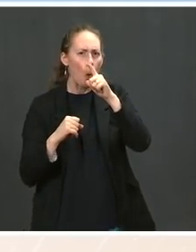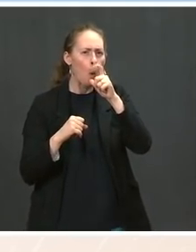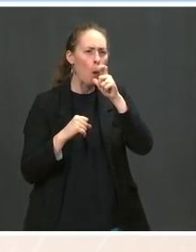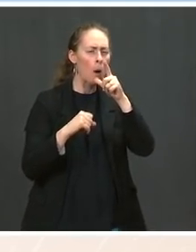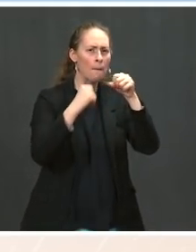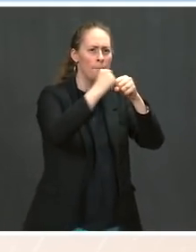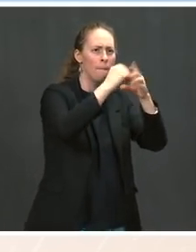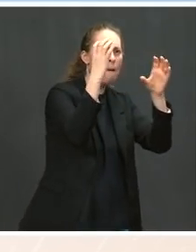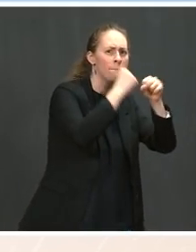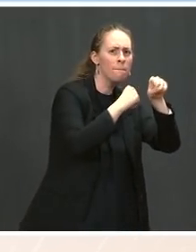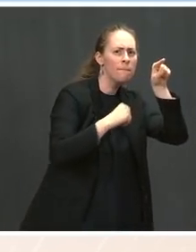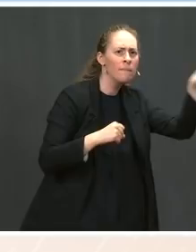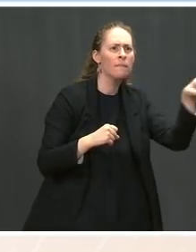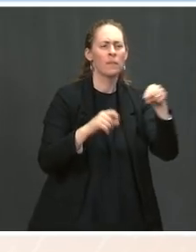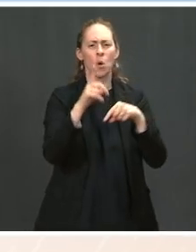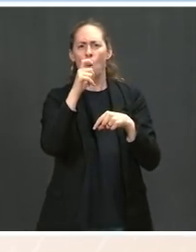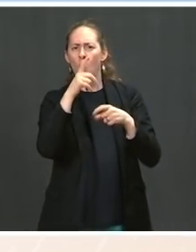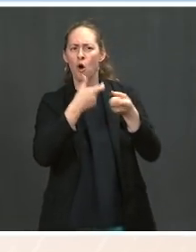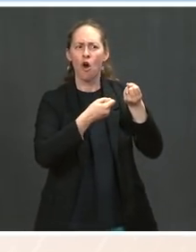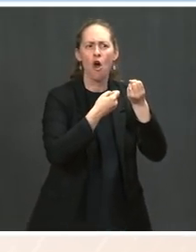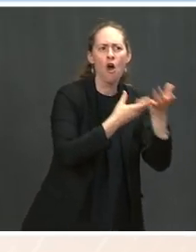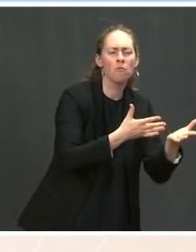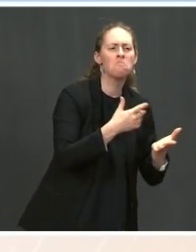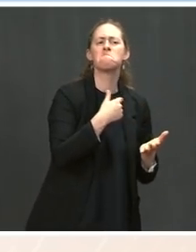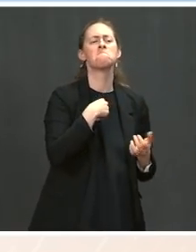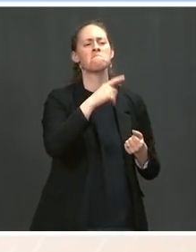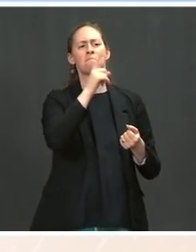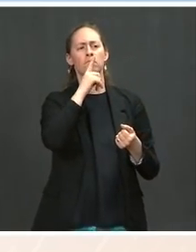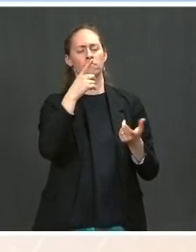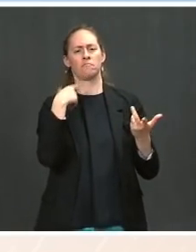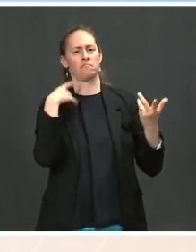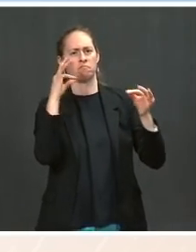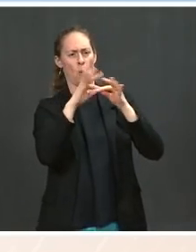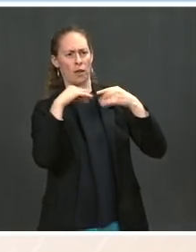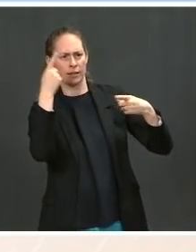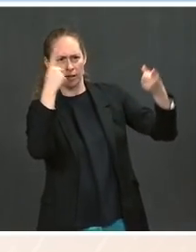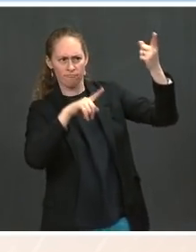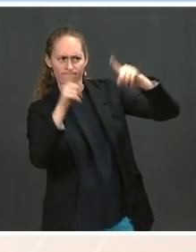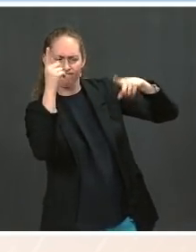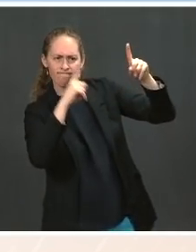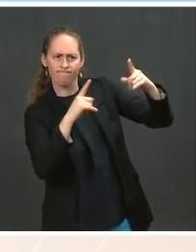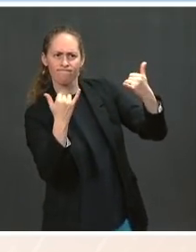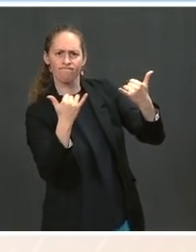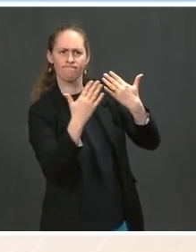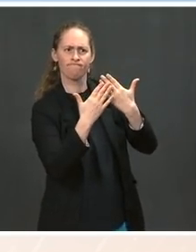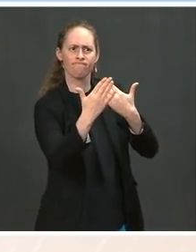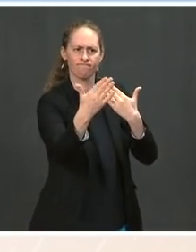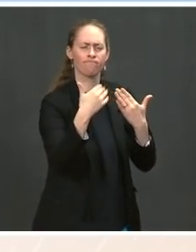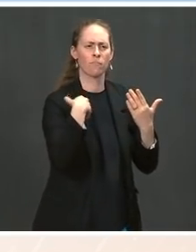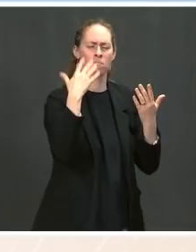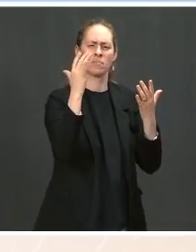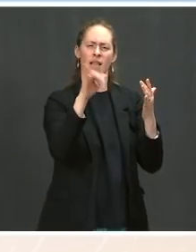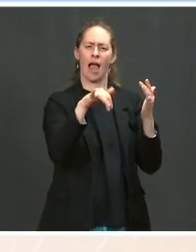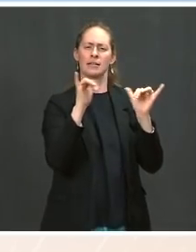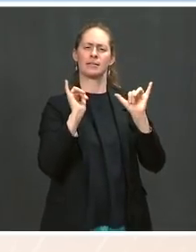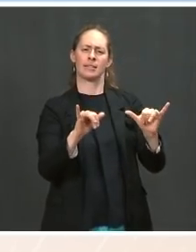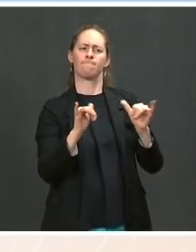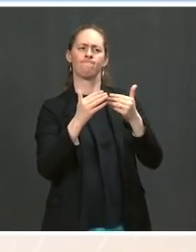for a diplomatic path forward with Iran. That's where we feel we can have a role and where we feel we can constructively move things forward,